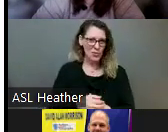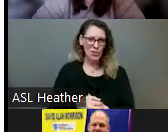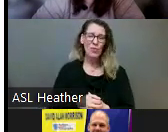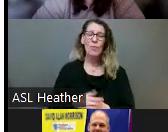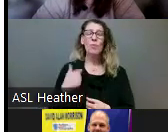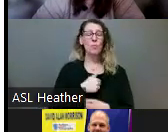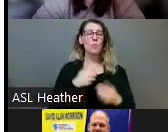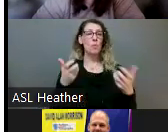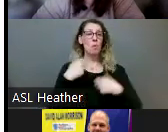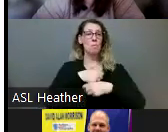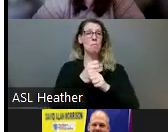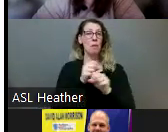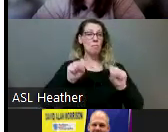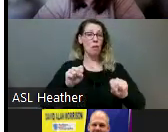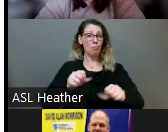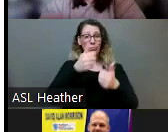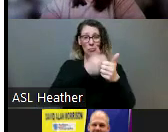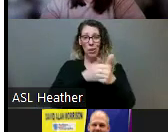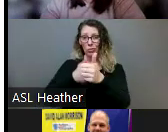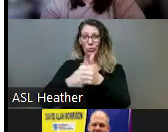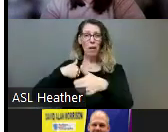possible for each student to have access to the instruction and support that will make